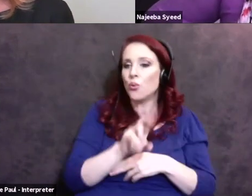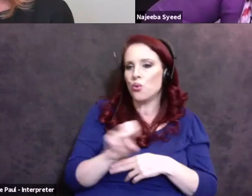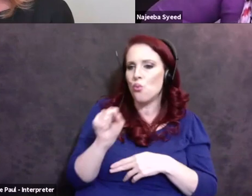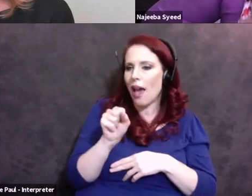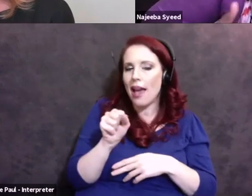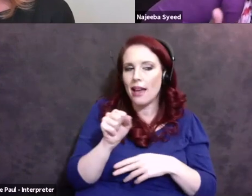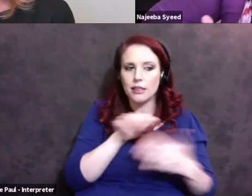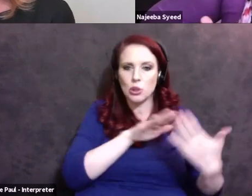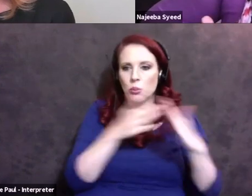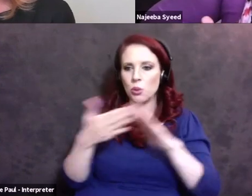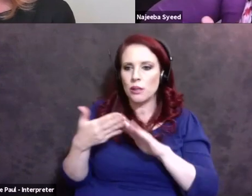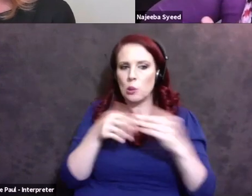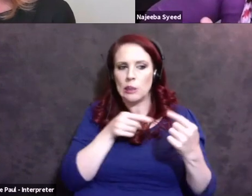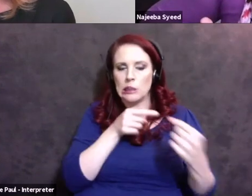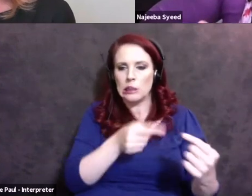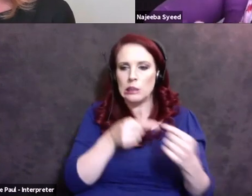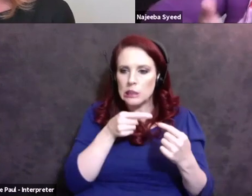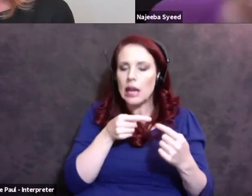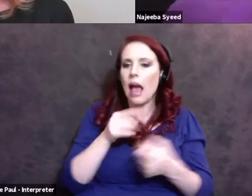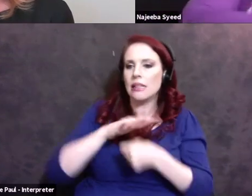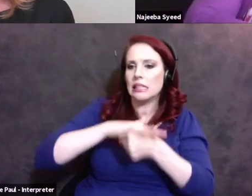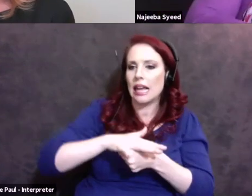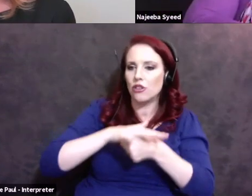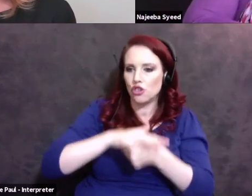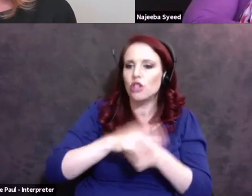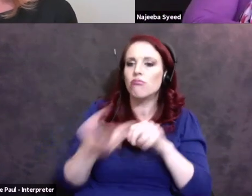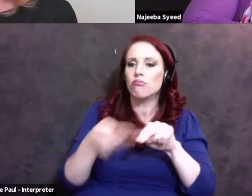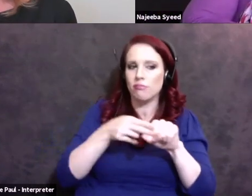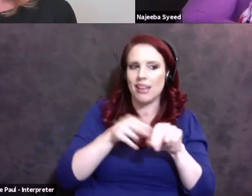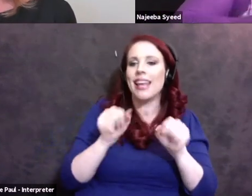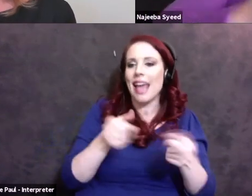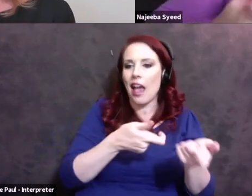and there is an inflammation of tension, that will come into the workplace.